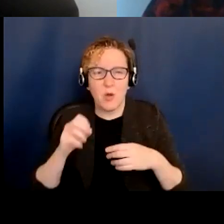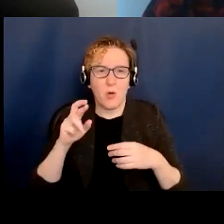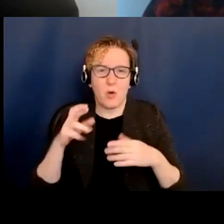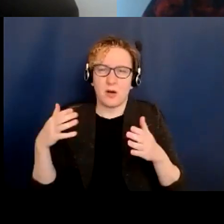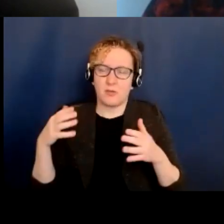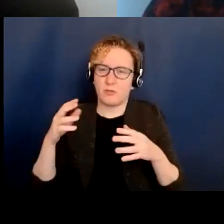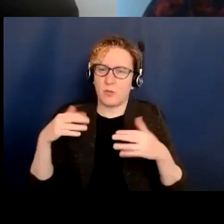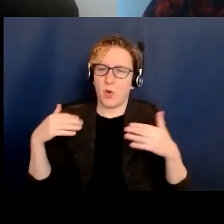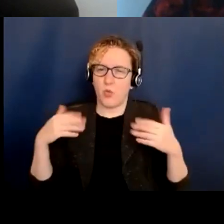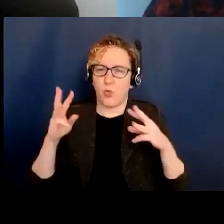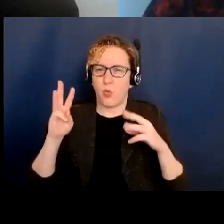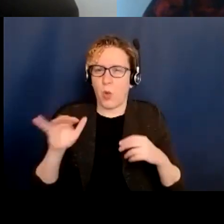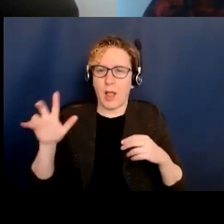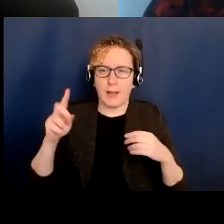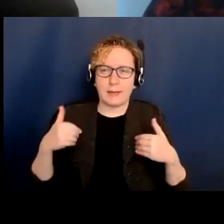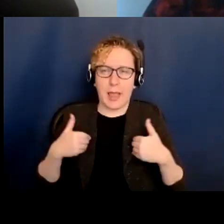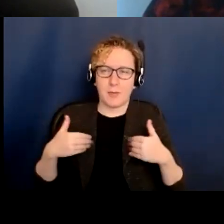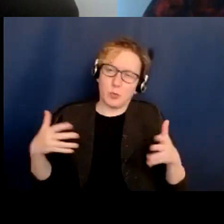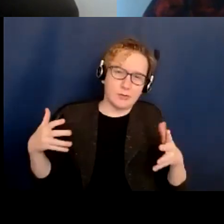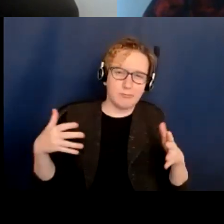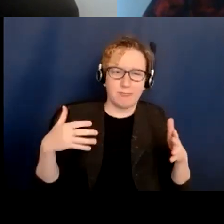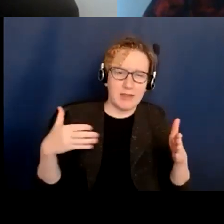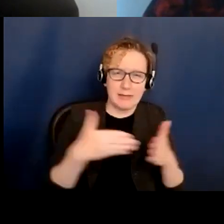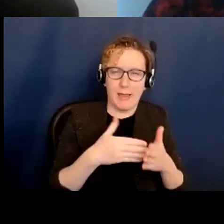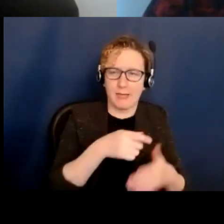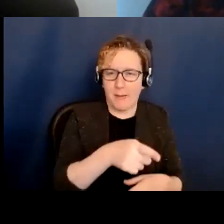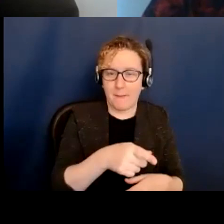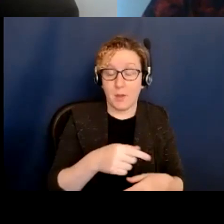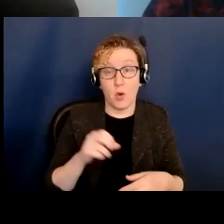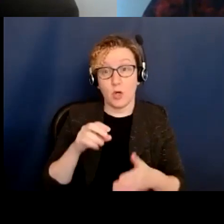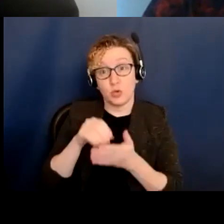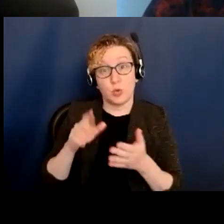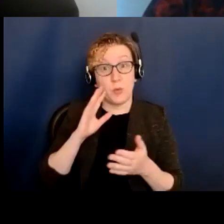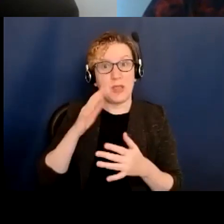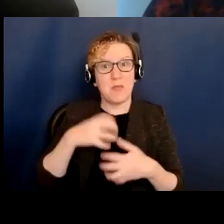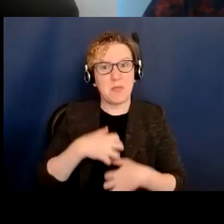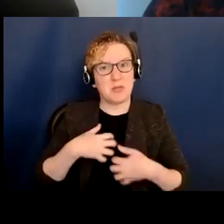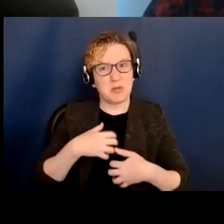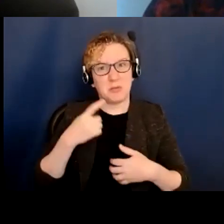The student is going to be miserable because you will not be able to take a walk because